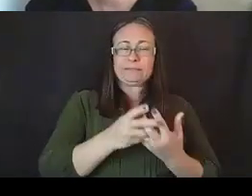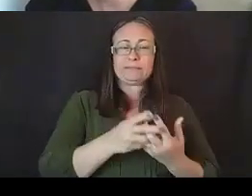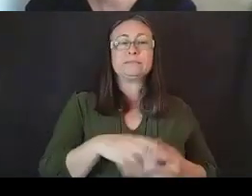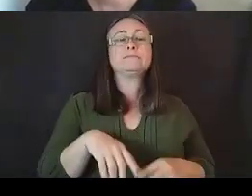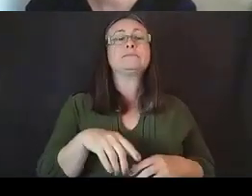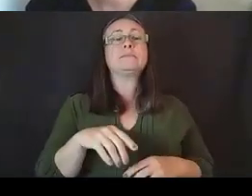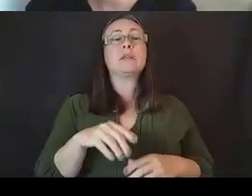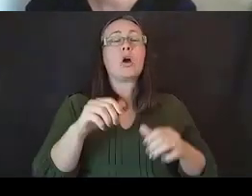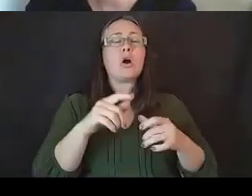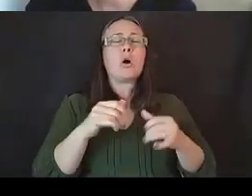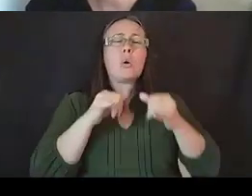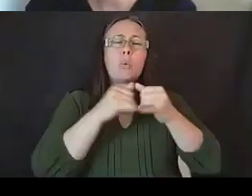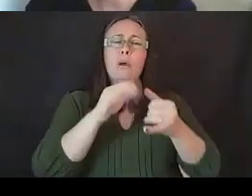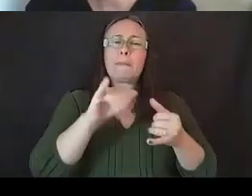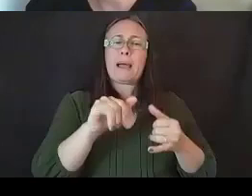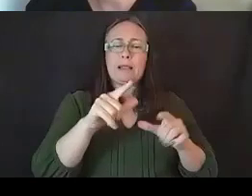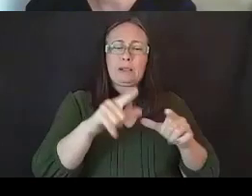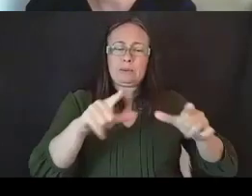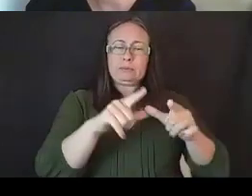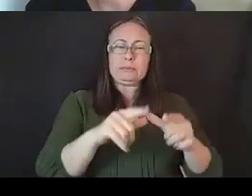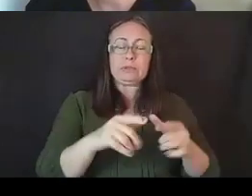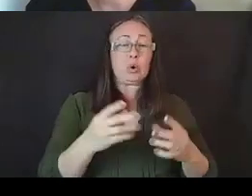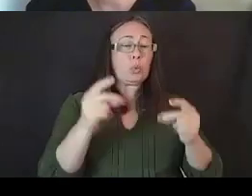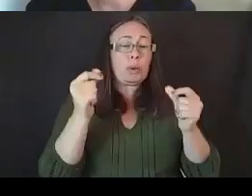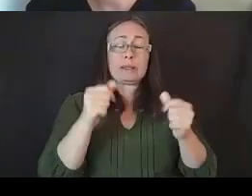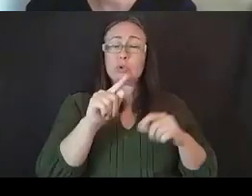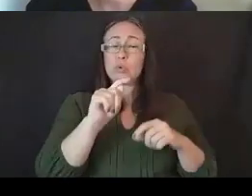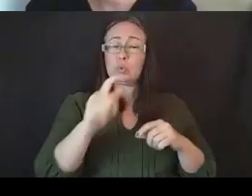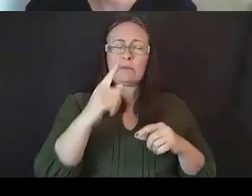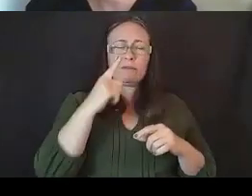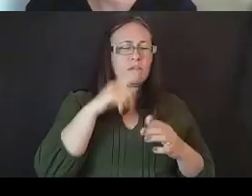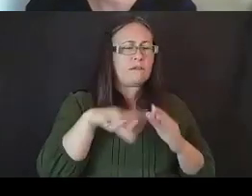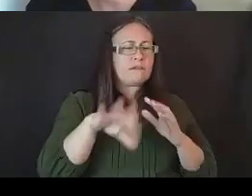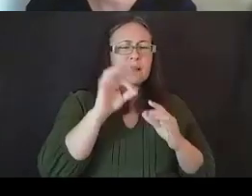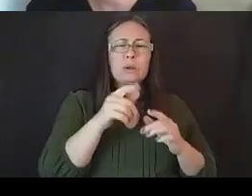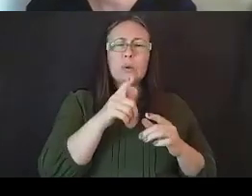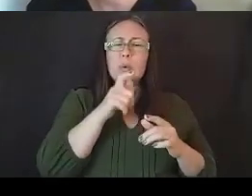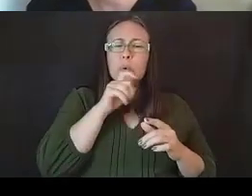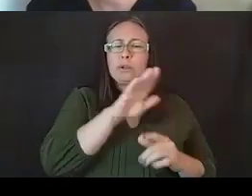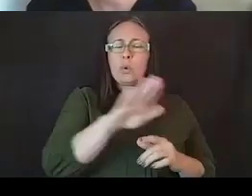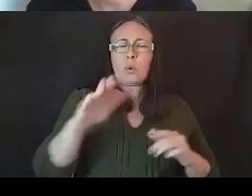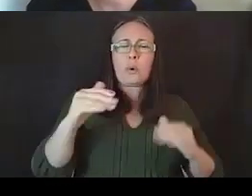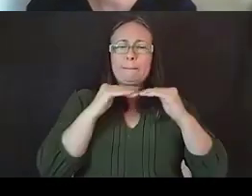is a quick way to find which one of your colleagues has expertise or infrastructure in a particular area.